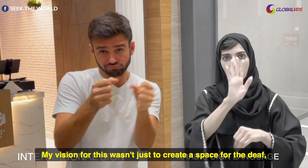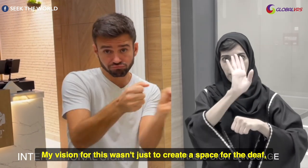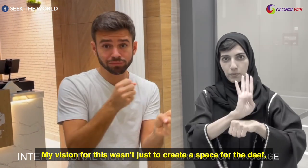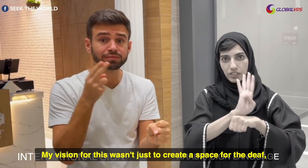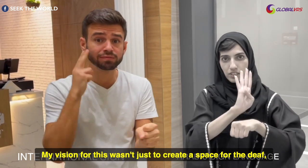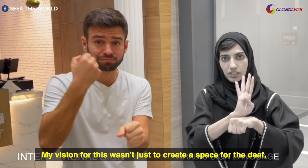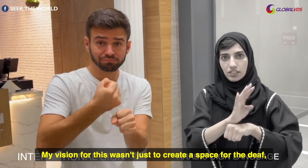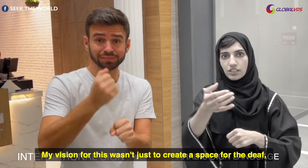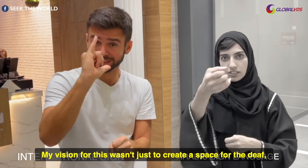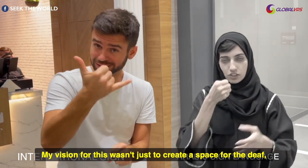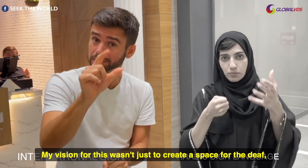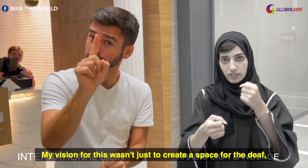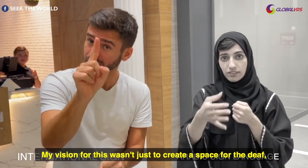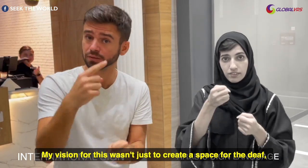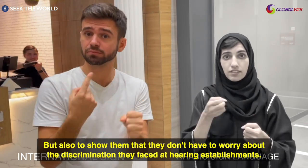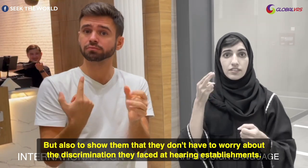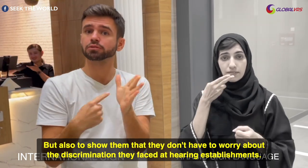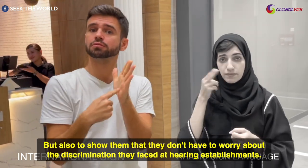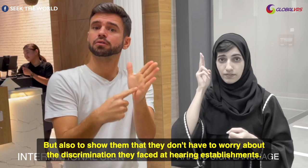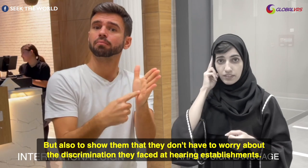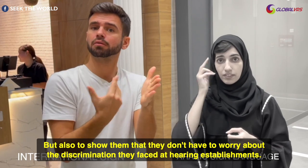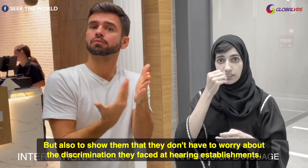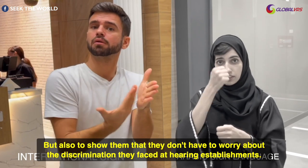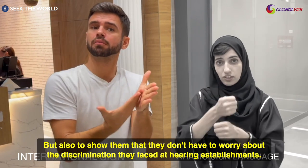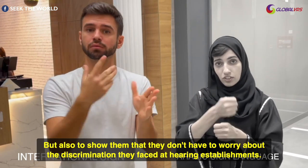I want them to see that being deaf is not a problem. Here, you are equal.